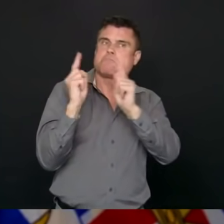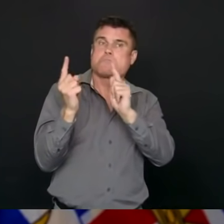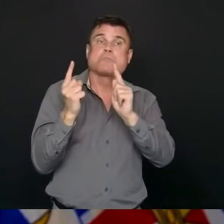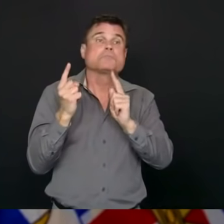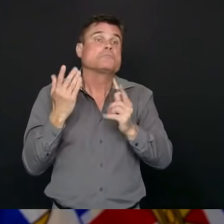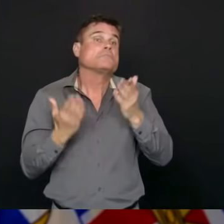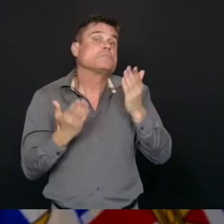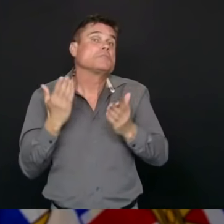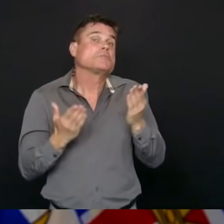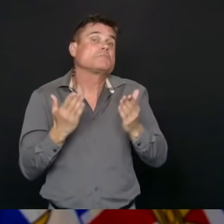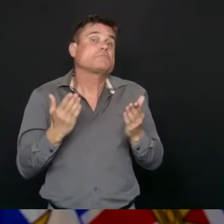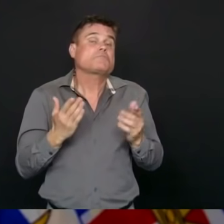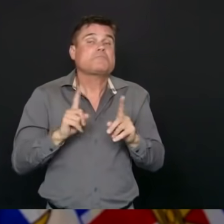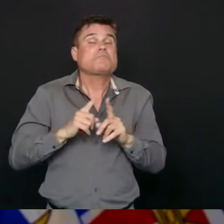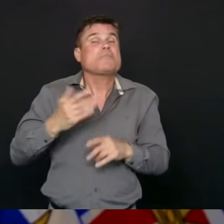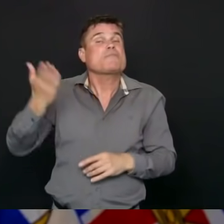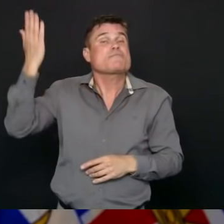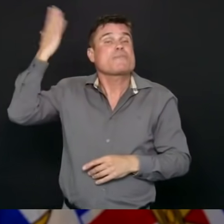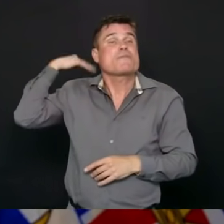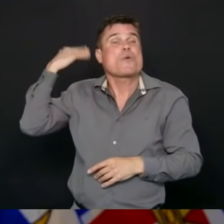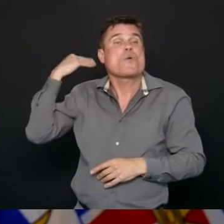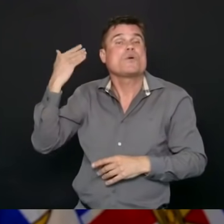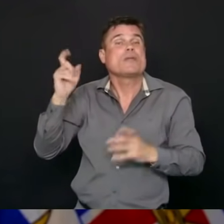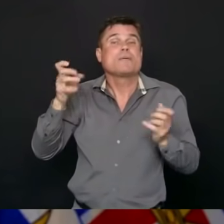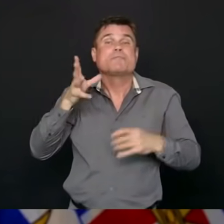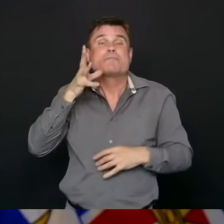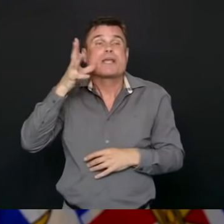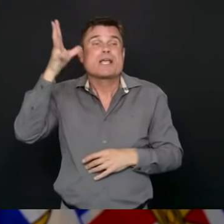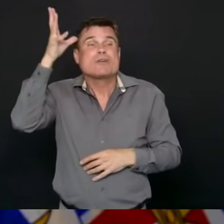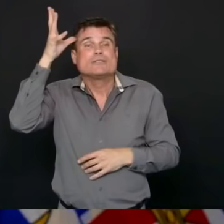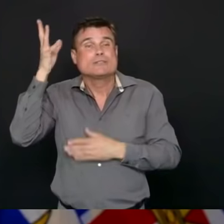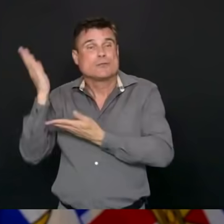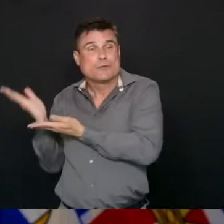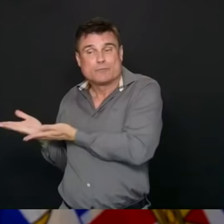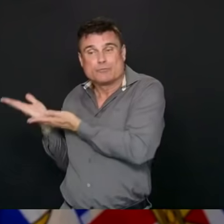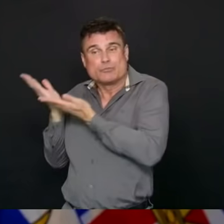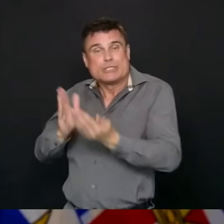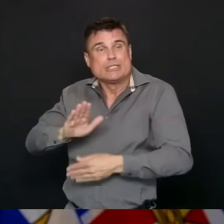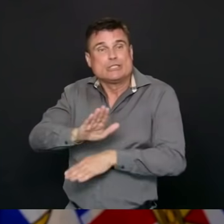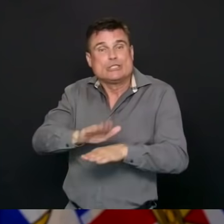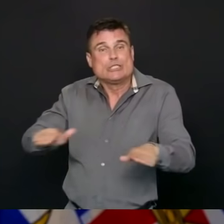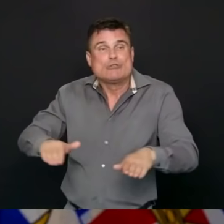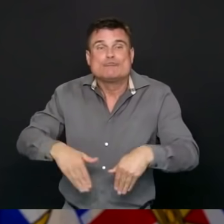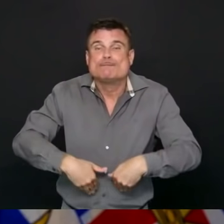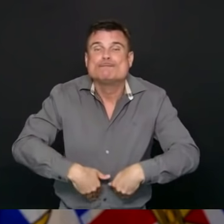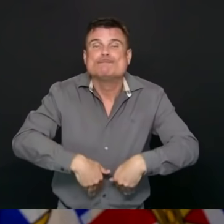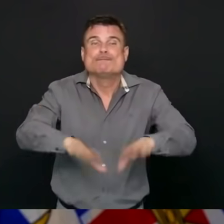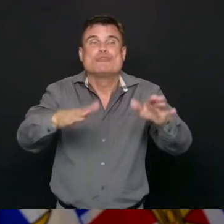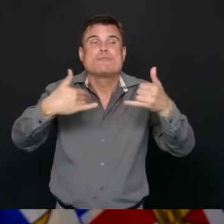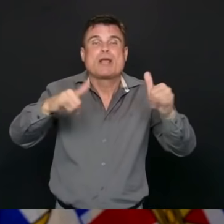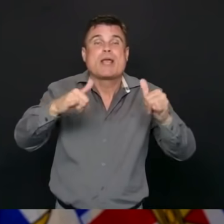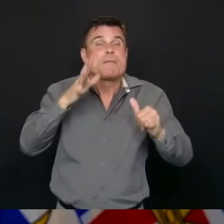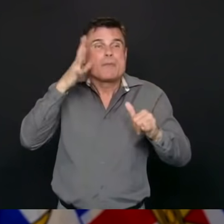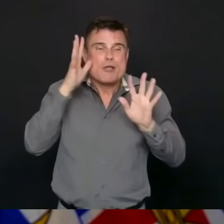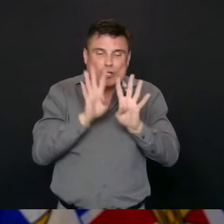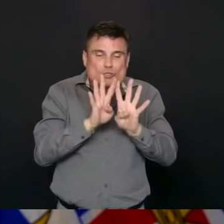They may look different this year. There may not be as many parents standing on the sidelines or they will need to maintain safe distance